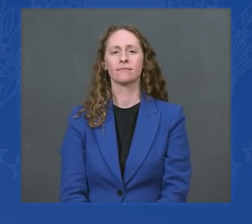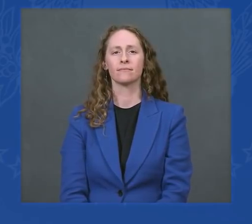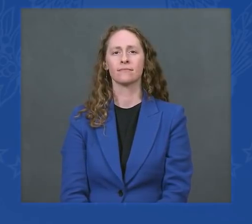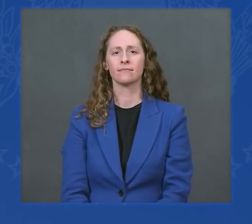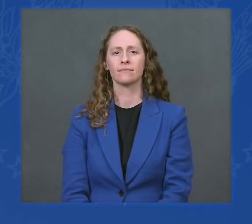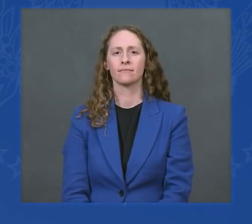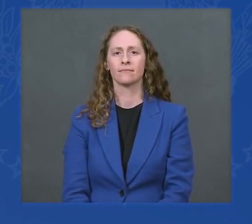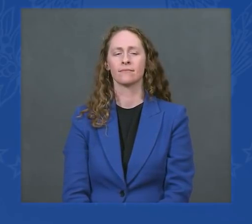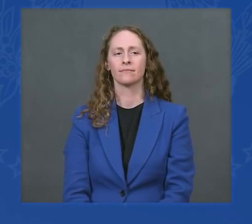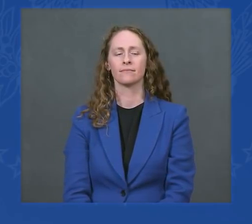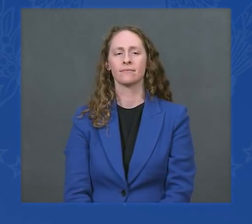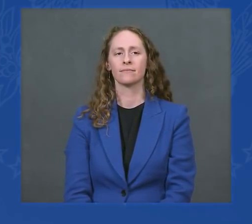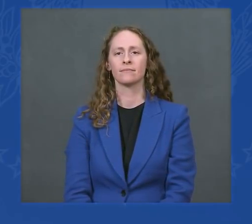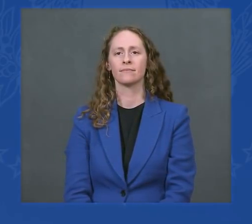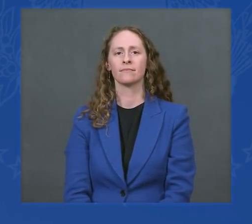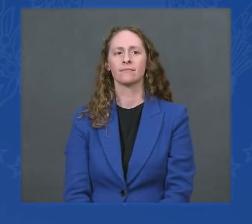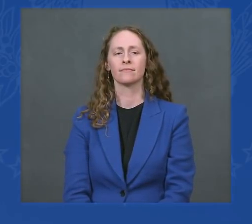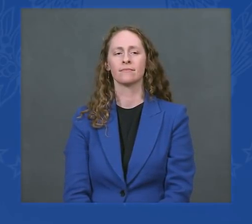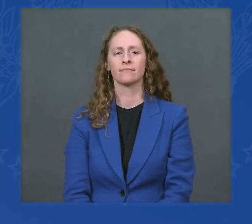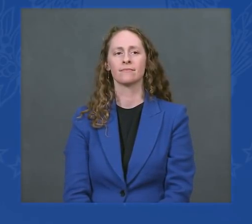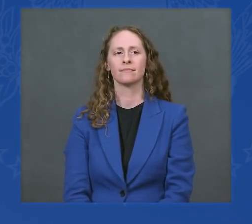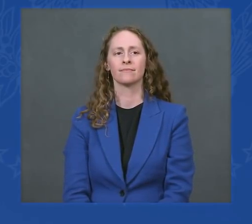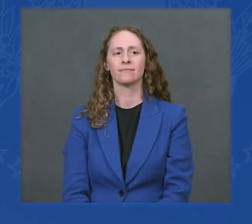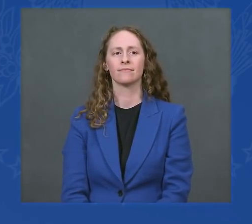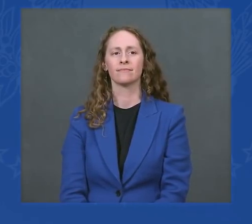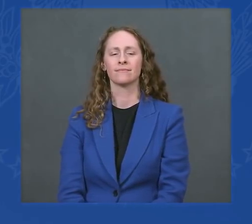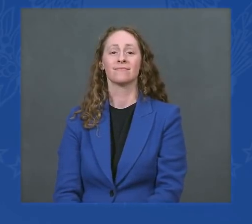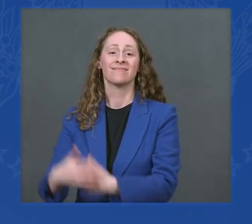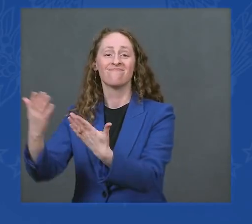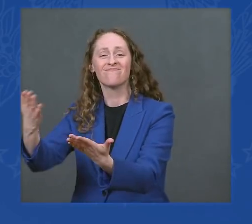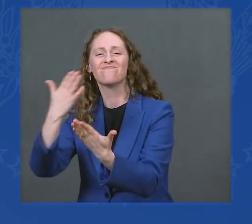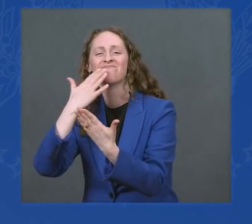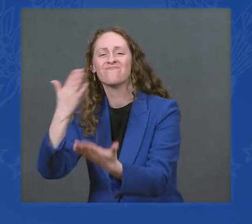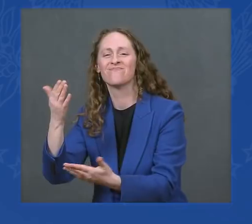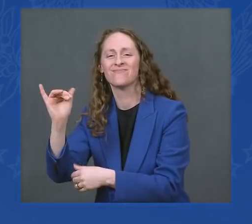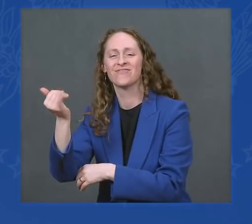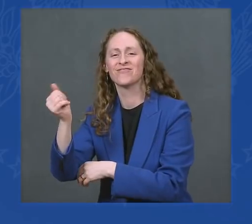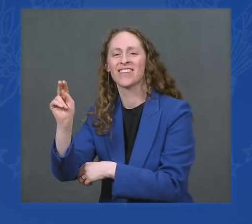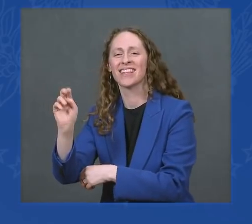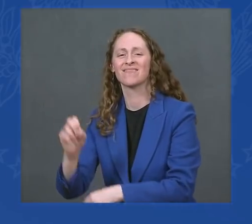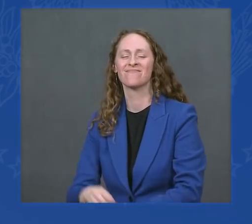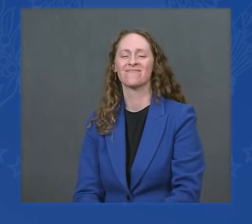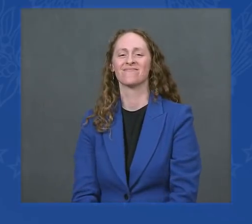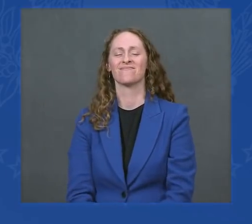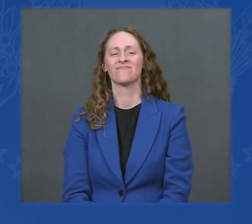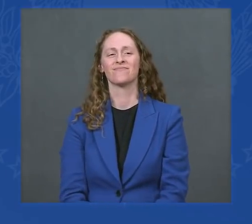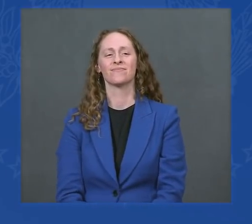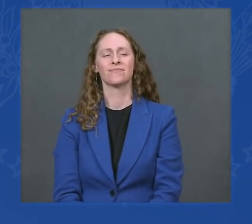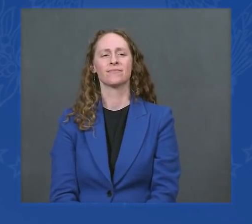Jane, thank you. Thank you very, very much. I want to thank Secretary Granholm and Buttigieg,